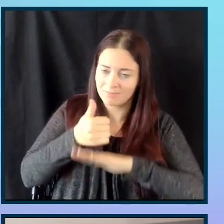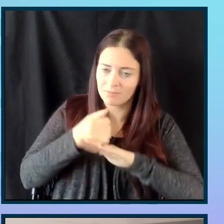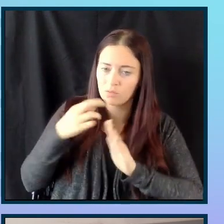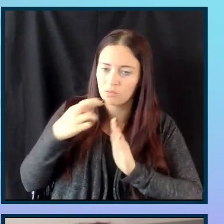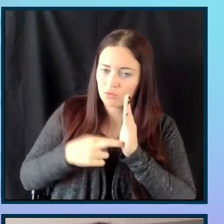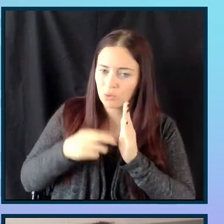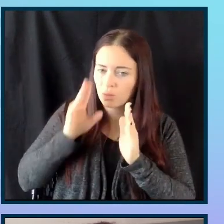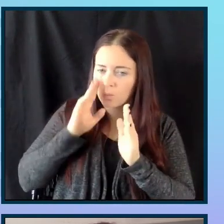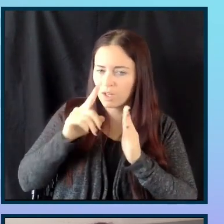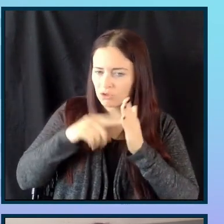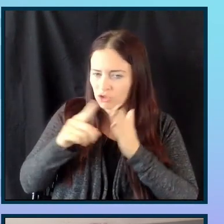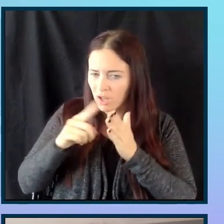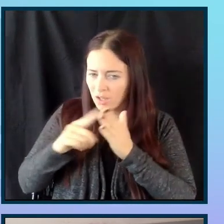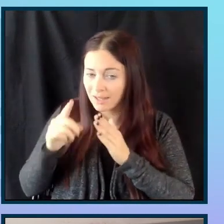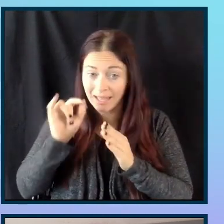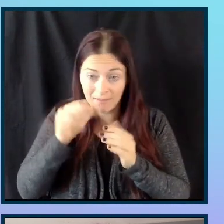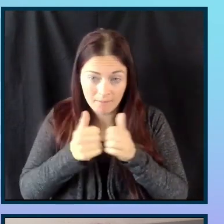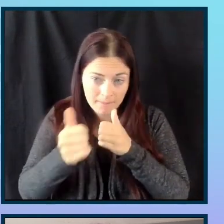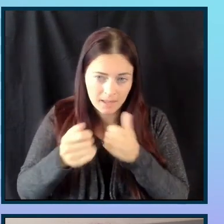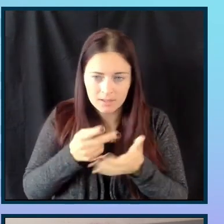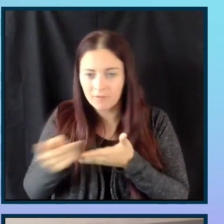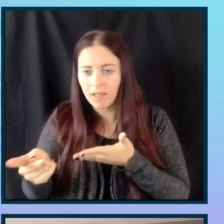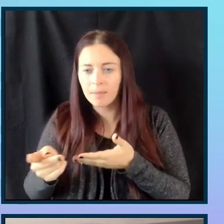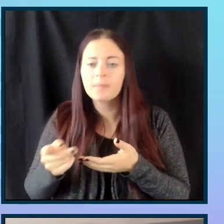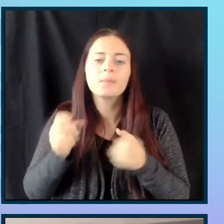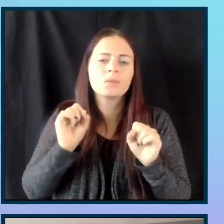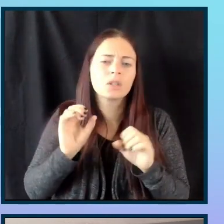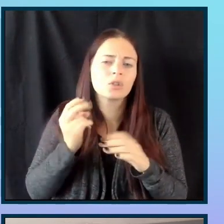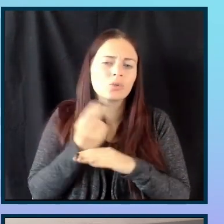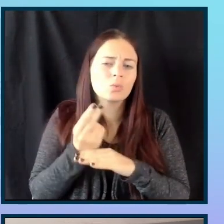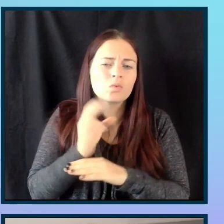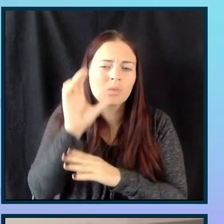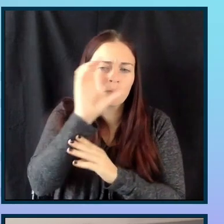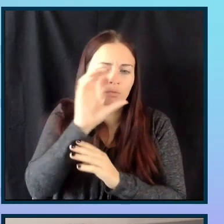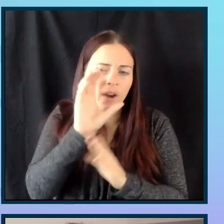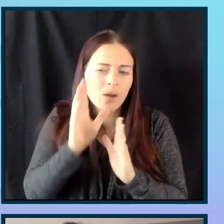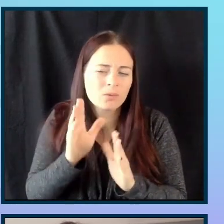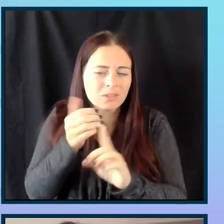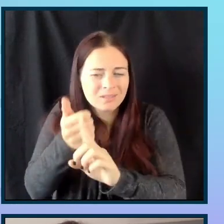You can also just use a browser inspect tool where you can look at the size and margin of a component